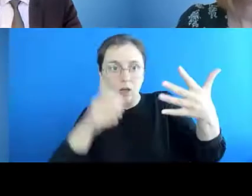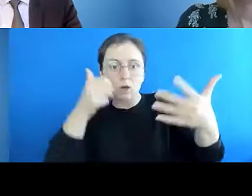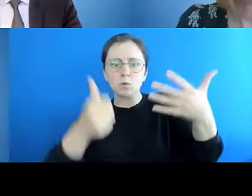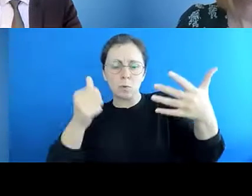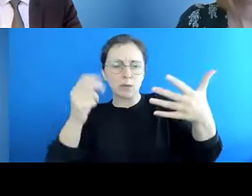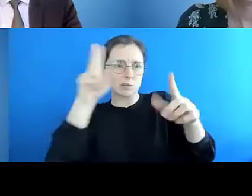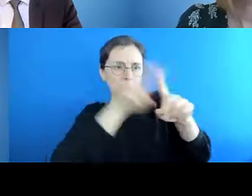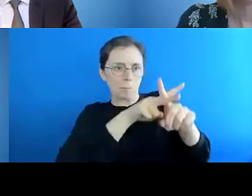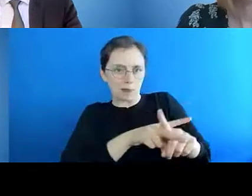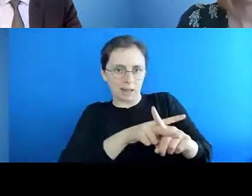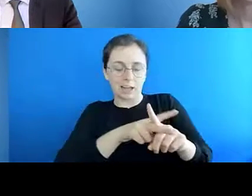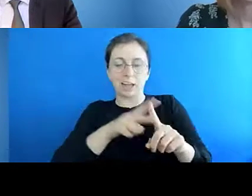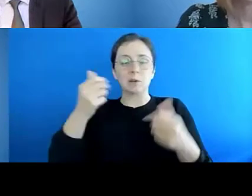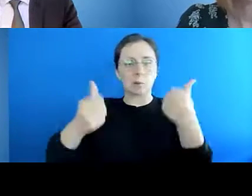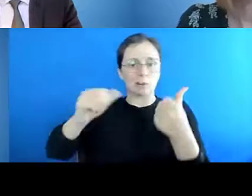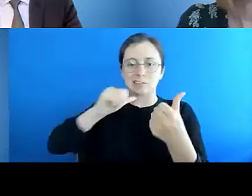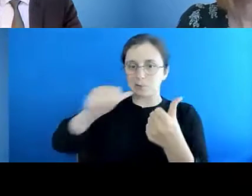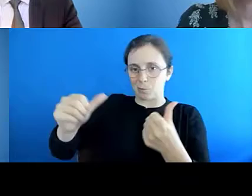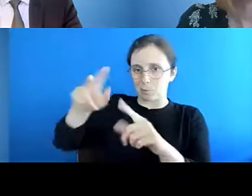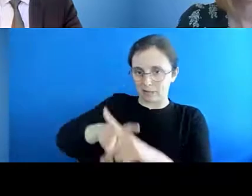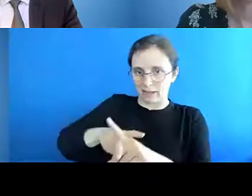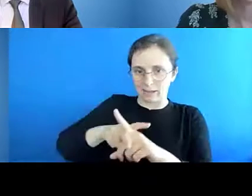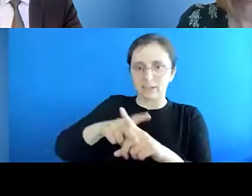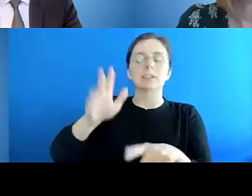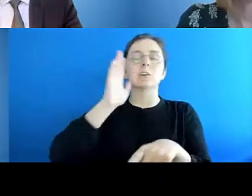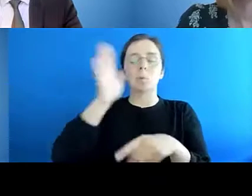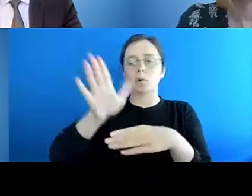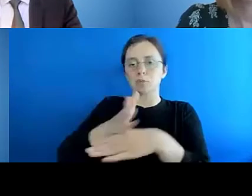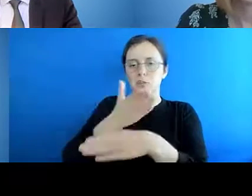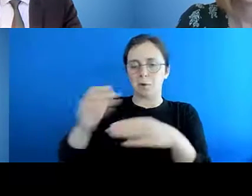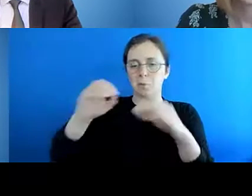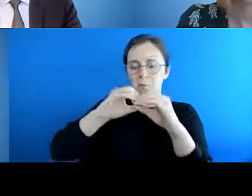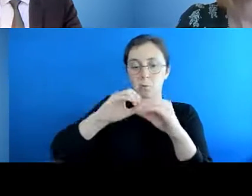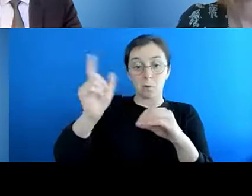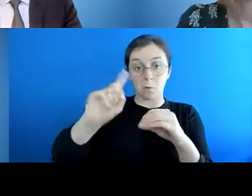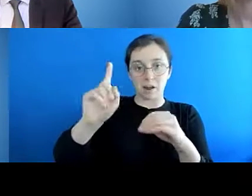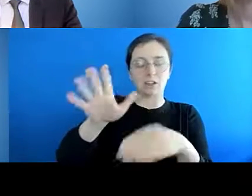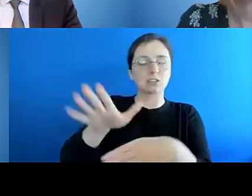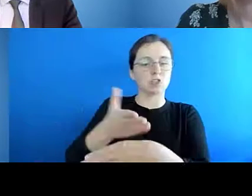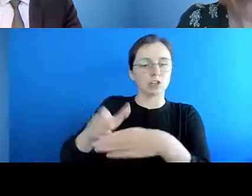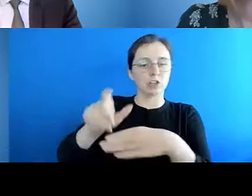and we will provide more information on the sharing.nih.gov website when that is available.